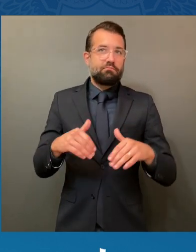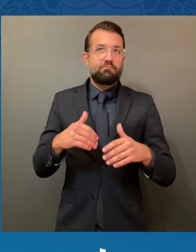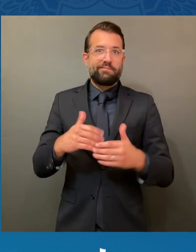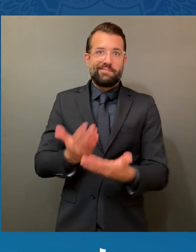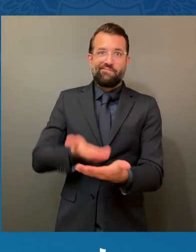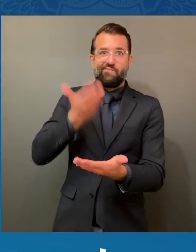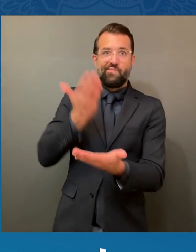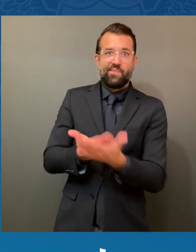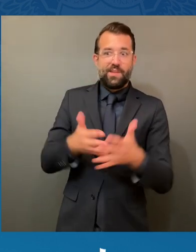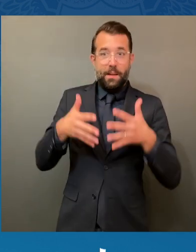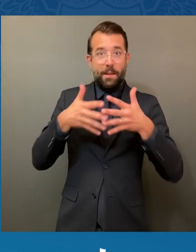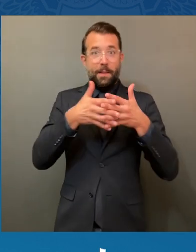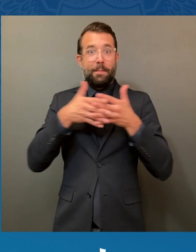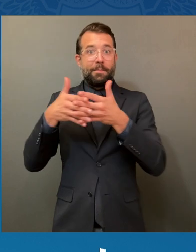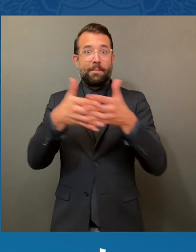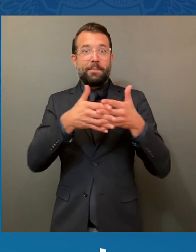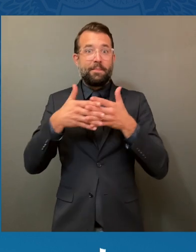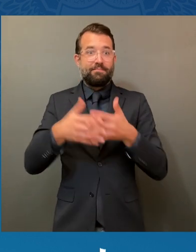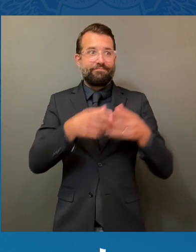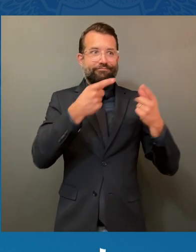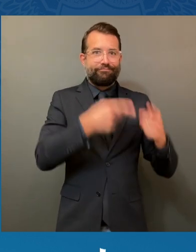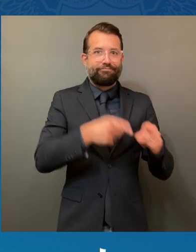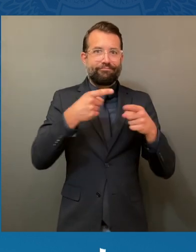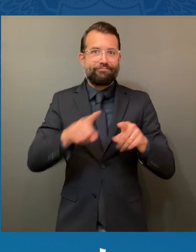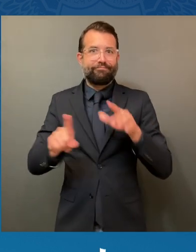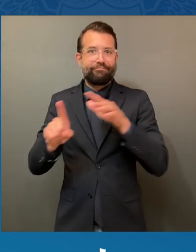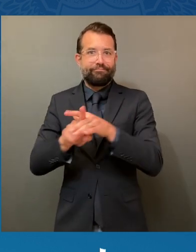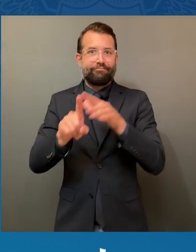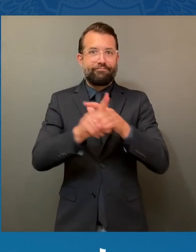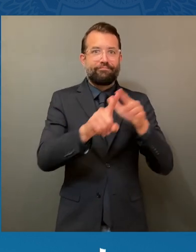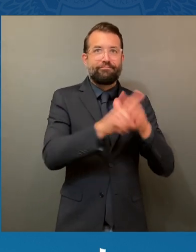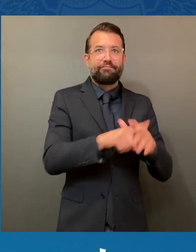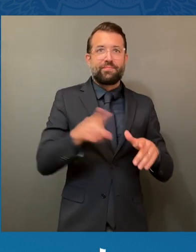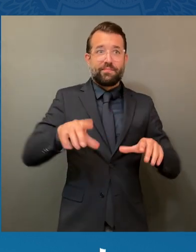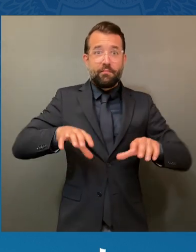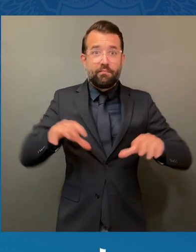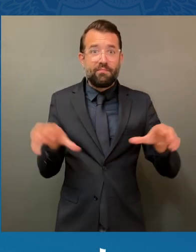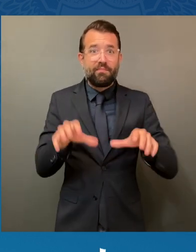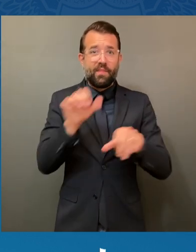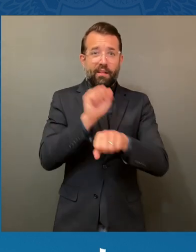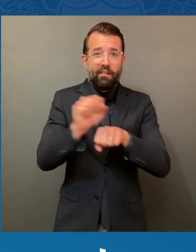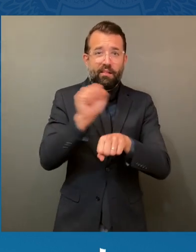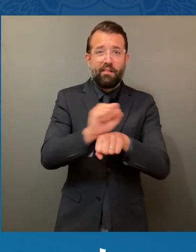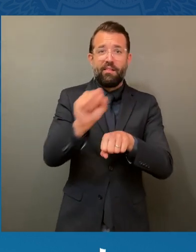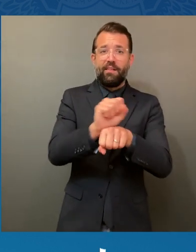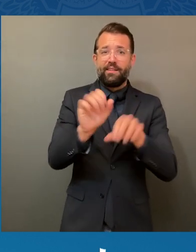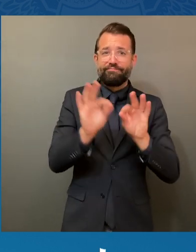At this moment in our nation, some of our most fundamental rights are under assault.